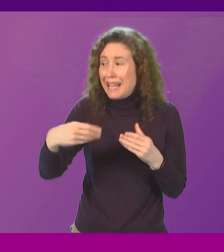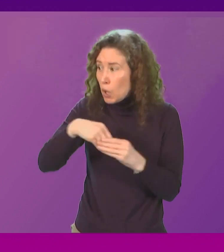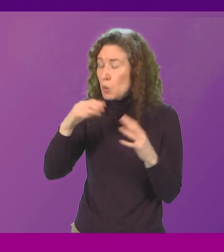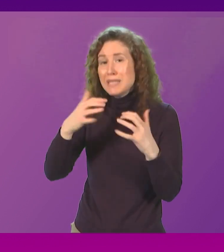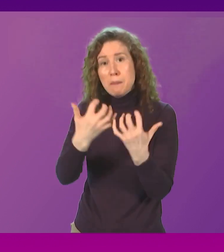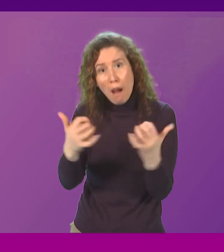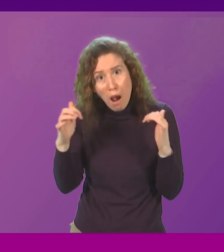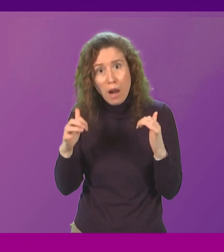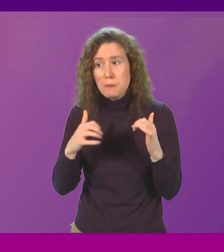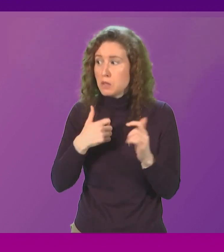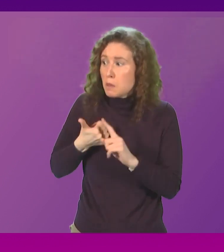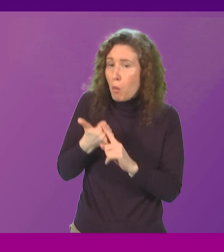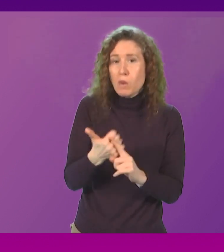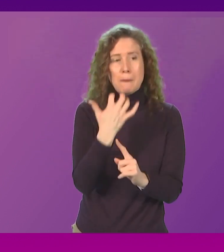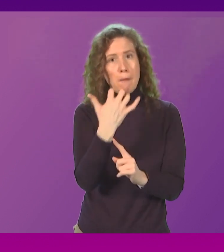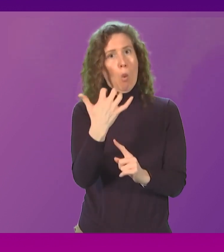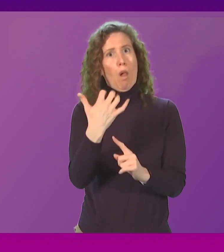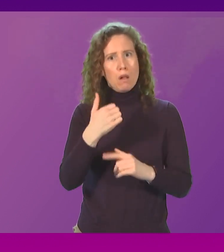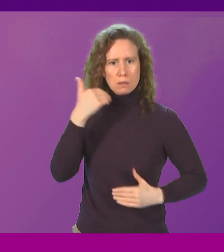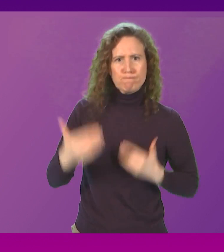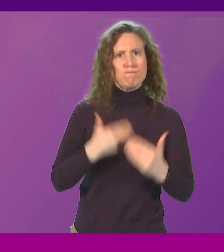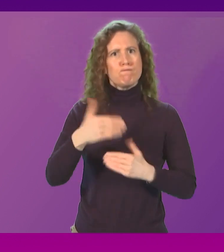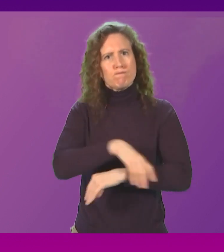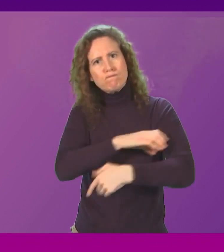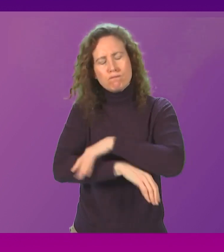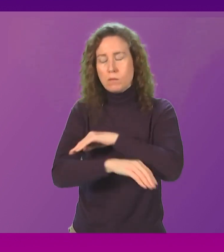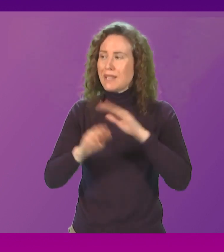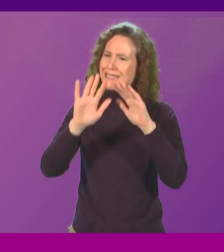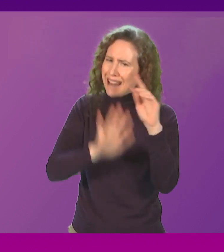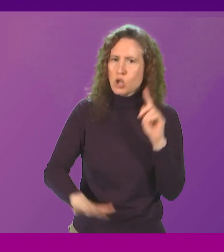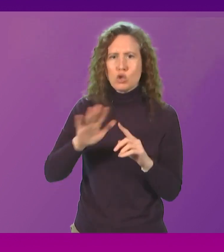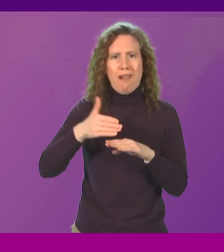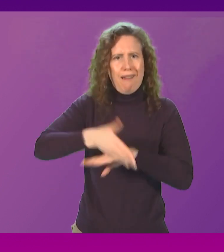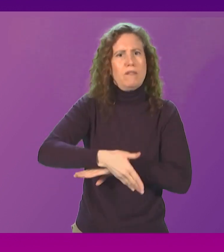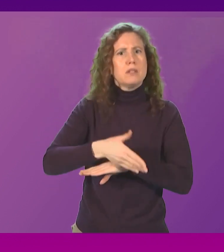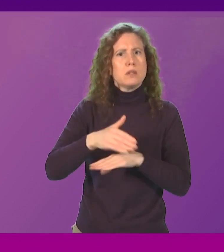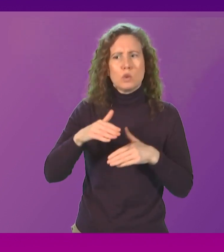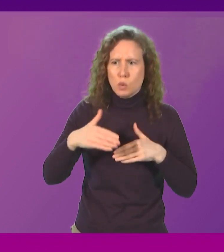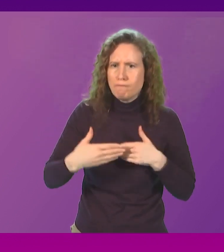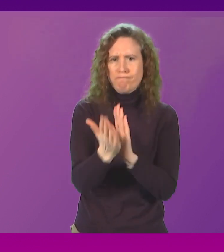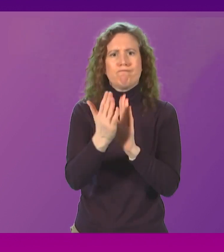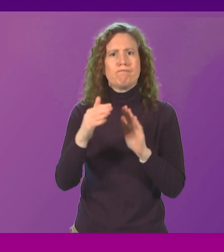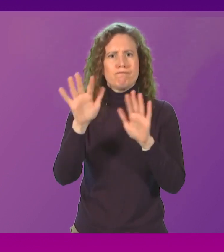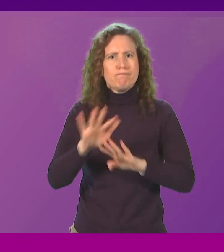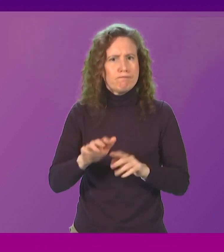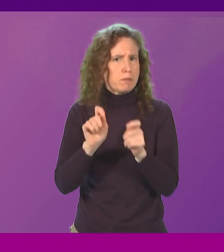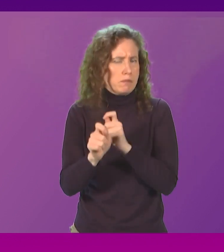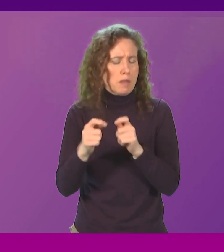supporting bold steps as part of a national effort to tackle the climate emergency. At the 27th UN climate change conference of the parties—COP27—Scotland pledged an